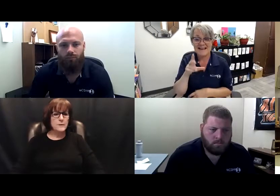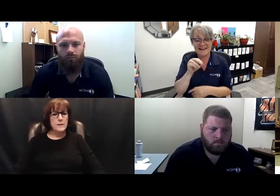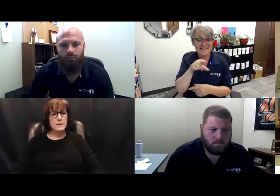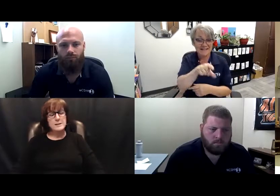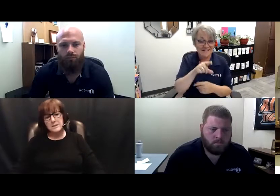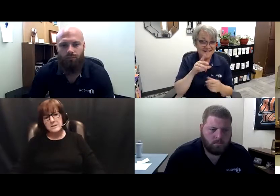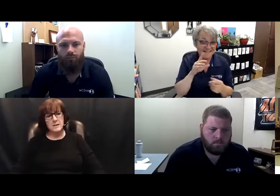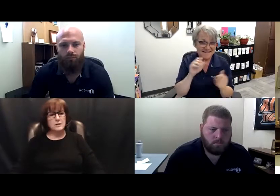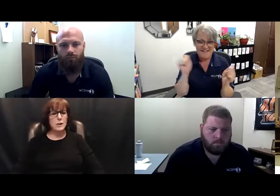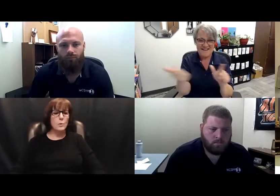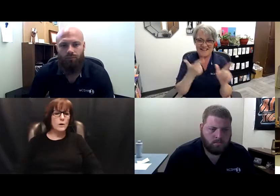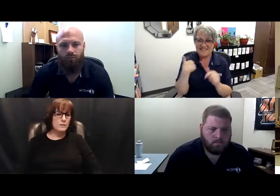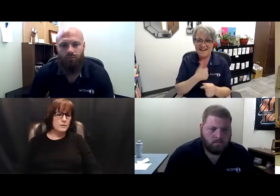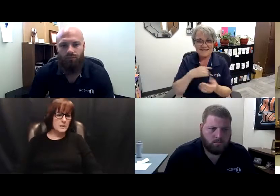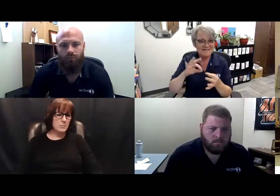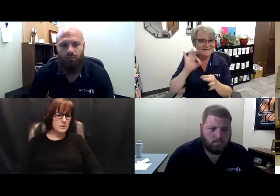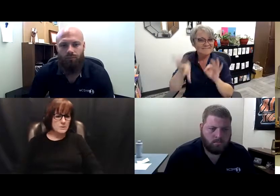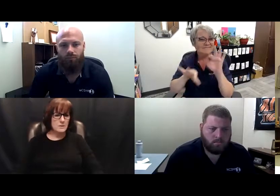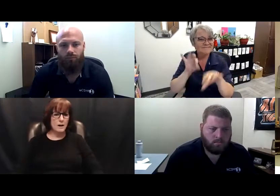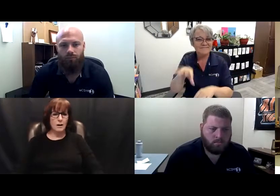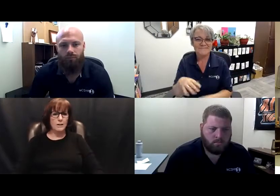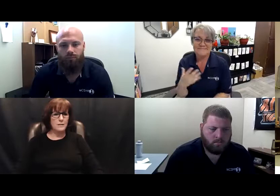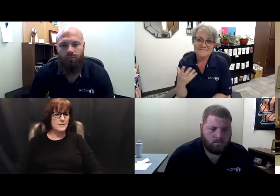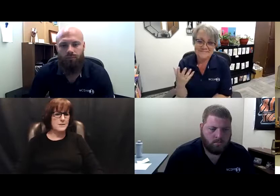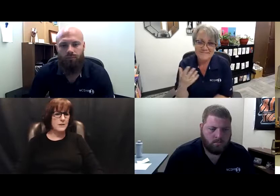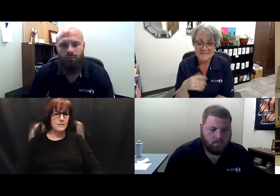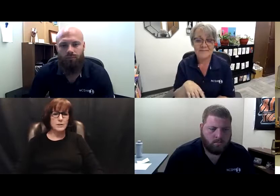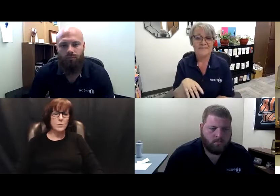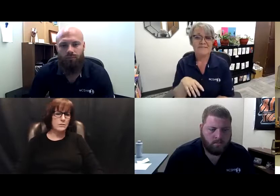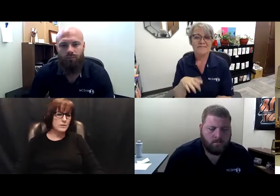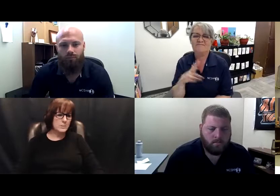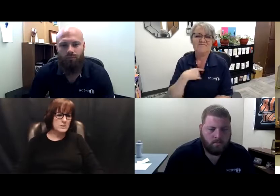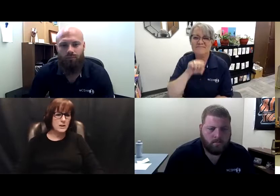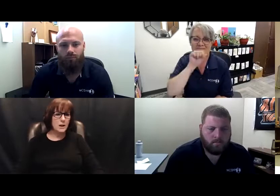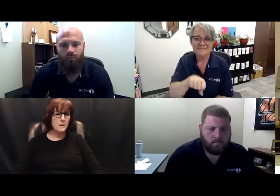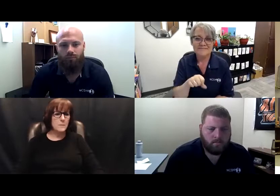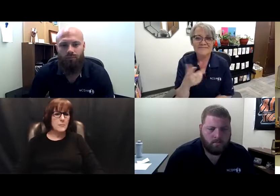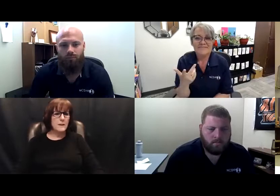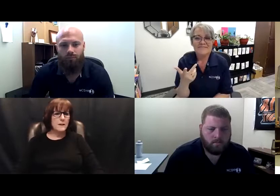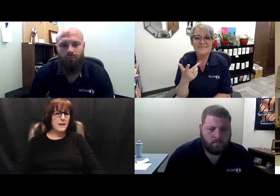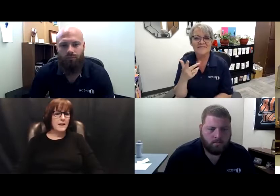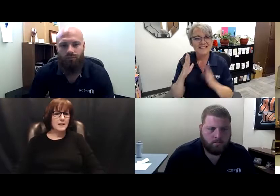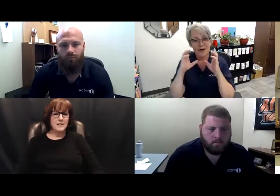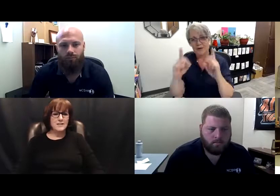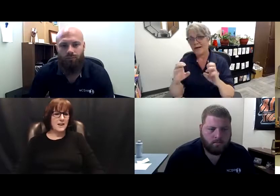Like Dillon said know what your first step is. llA of us have given you wonderful tips today and I just